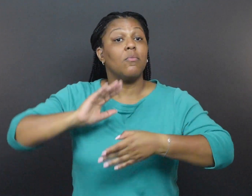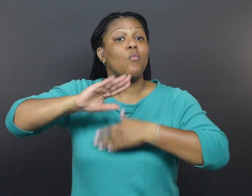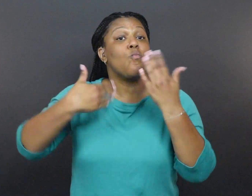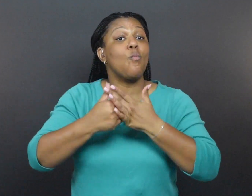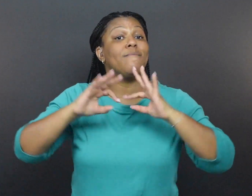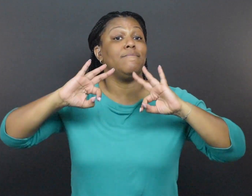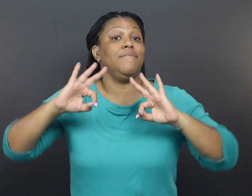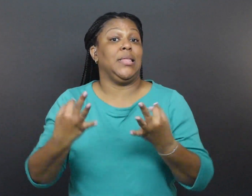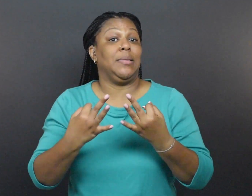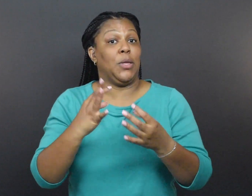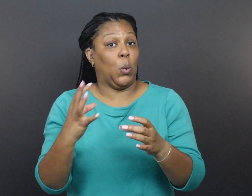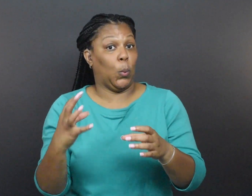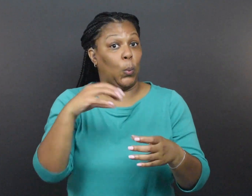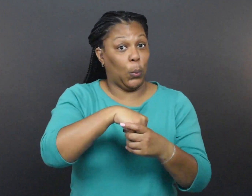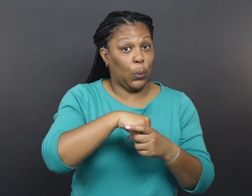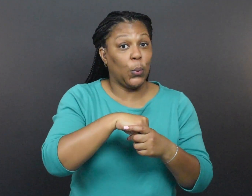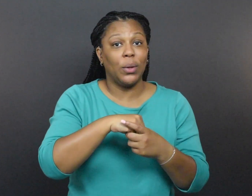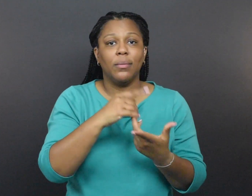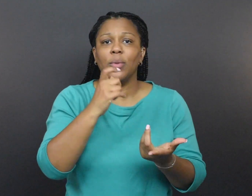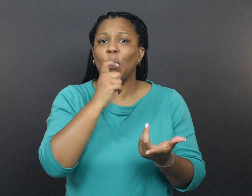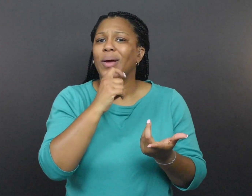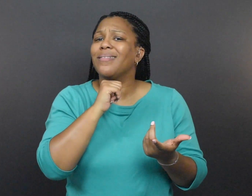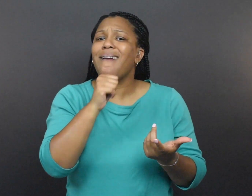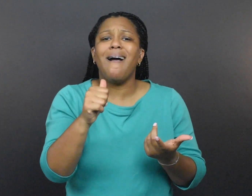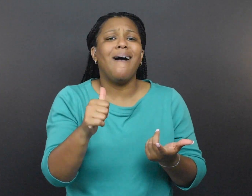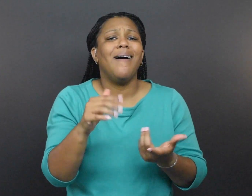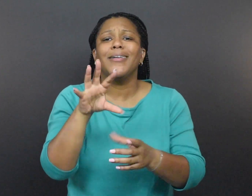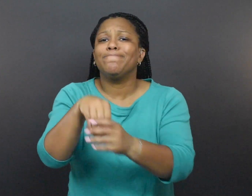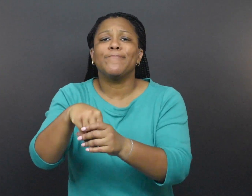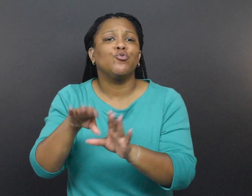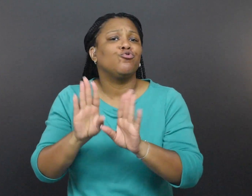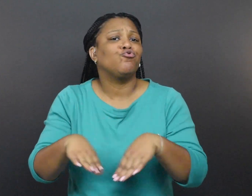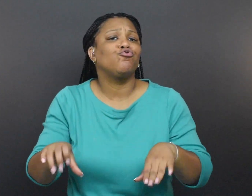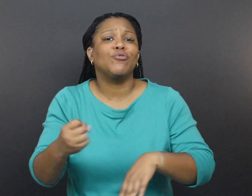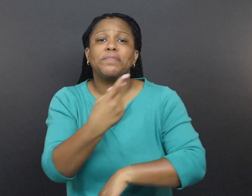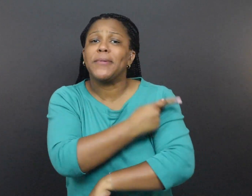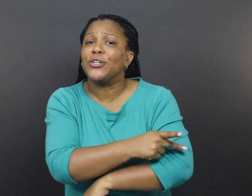All families, including those who are not Children’s patients, are welcome.